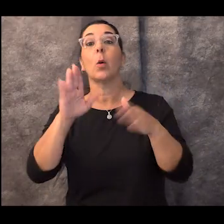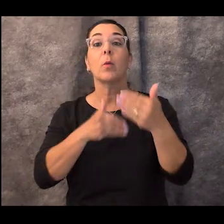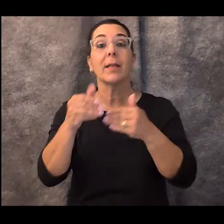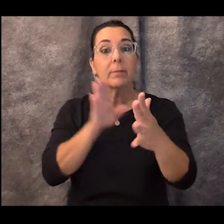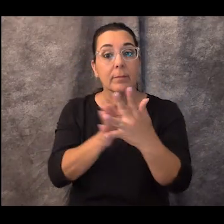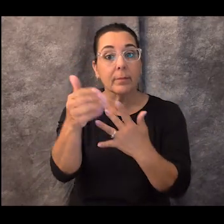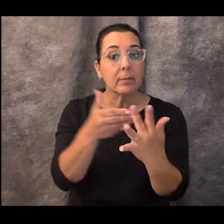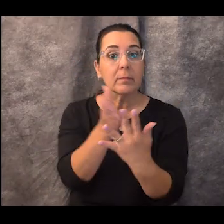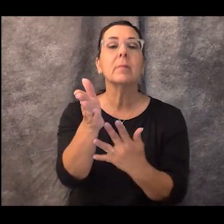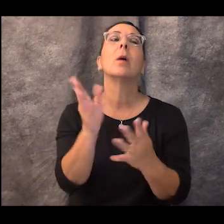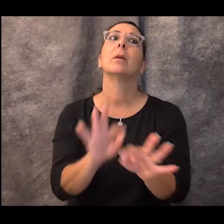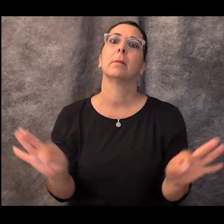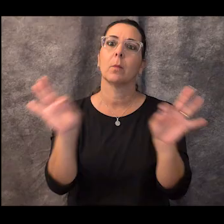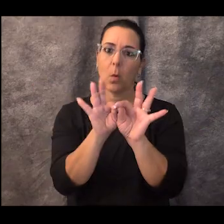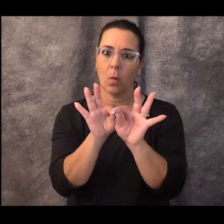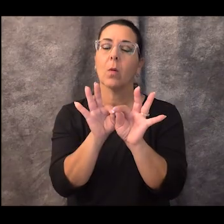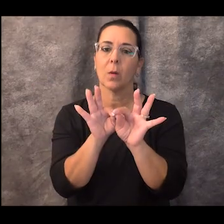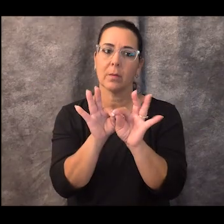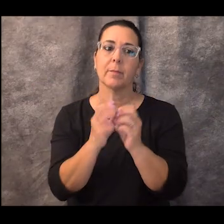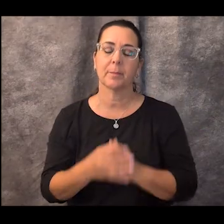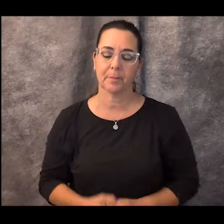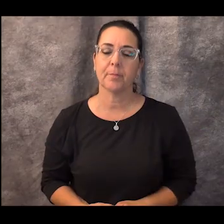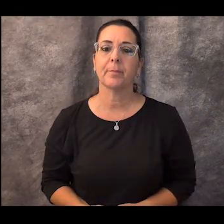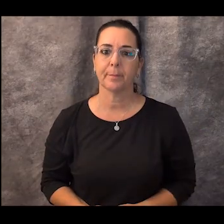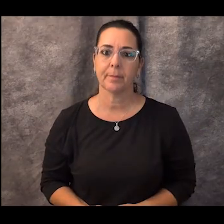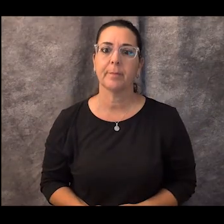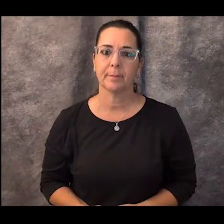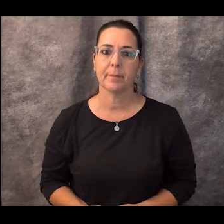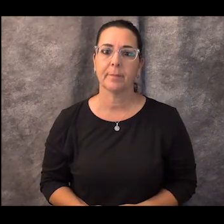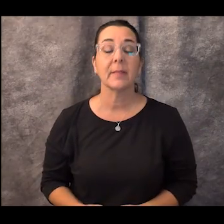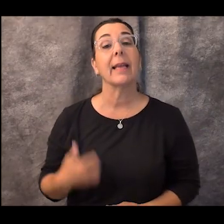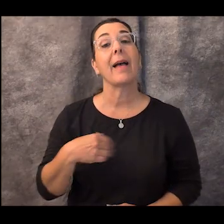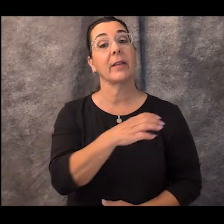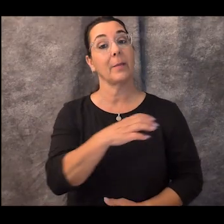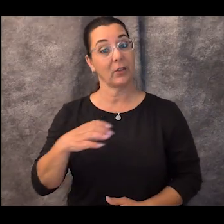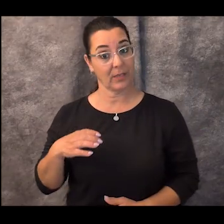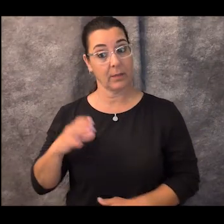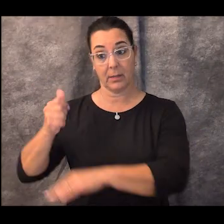one of the things I like about that, is like these commissions that you have all over the state, these